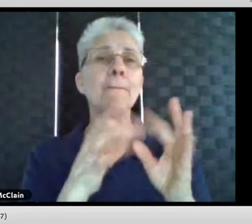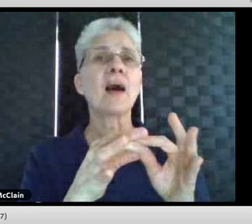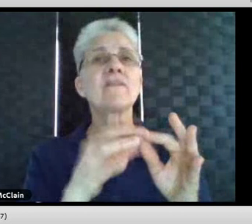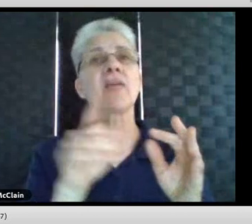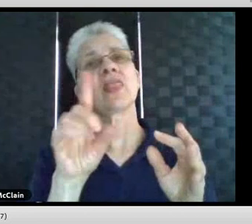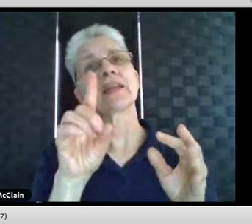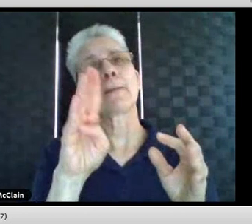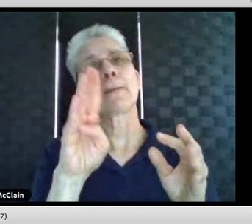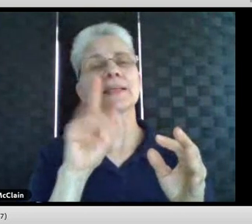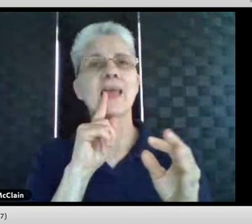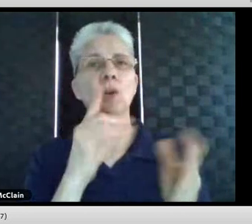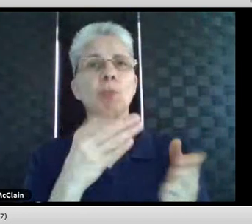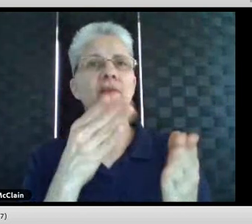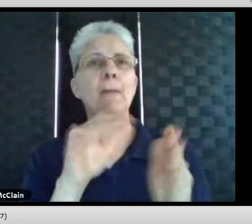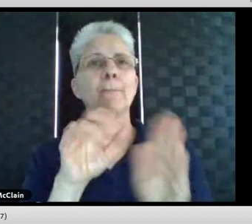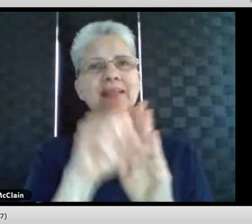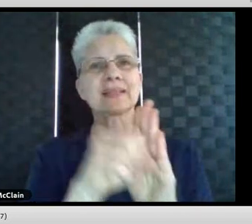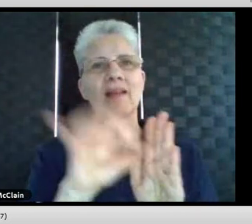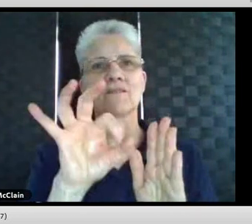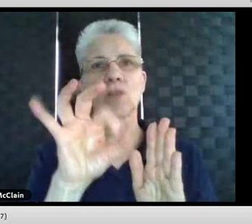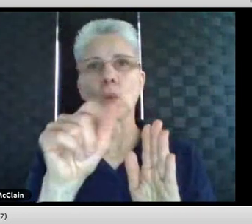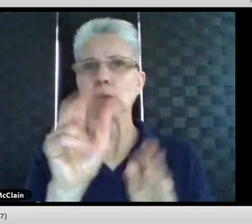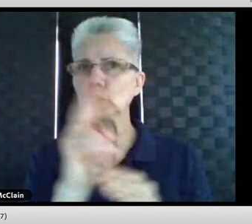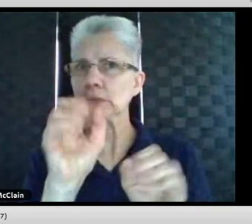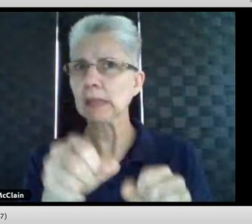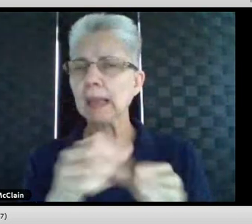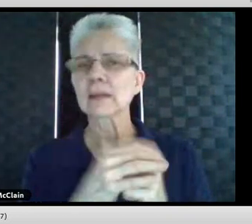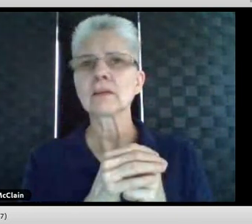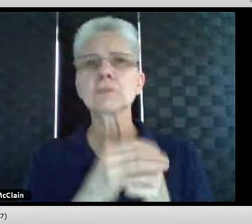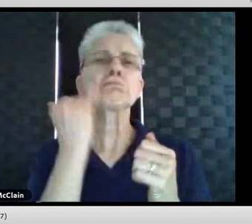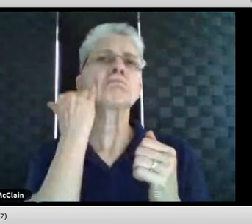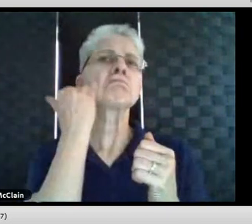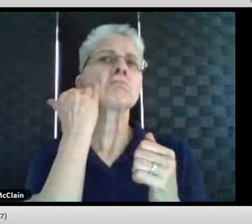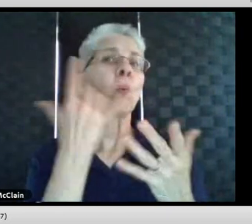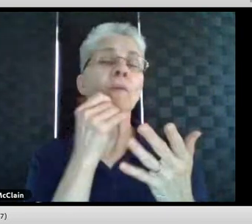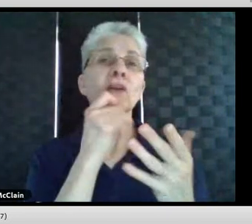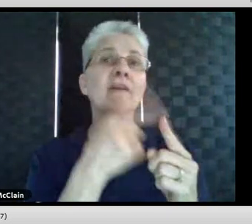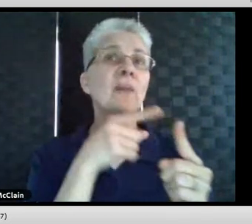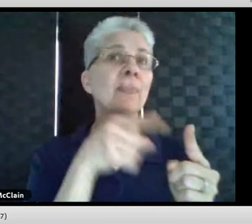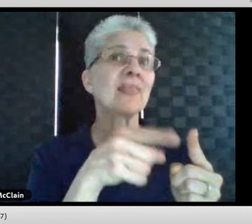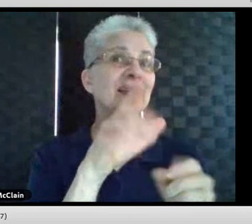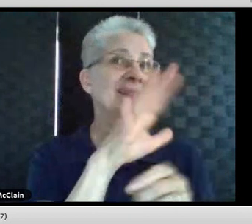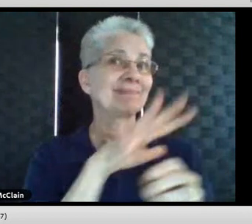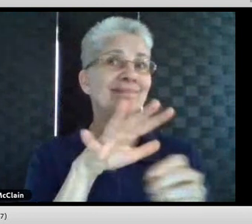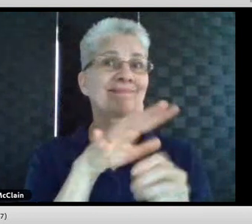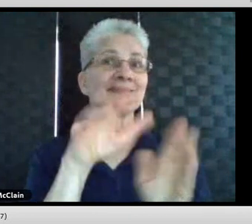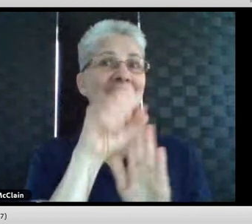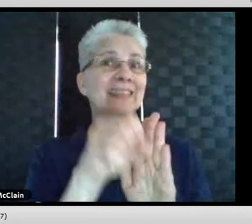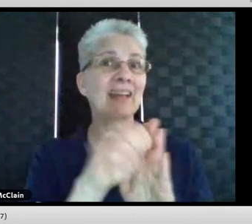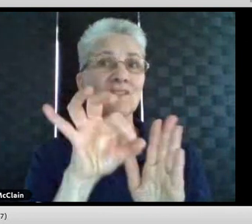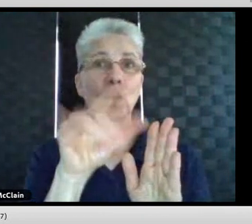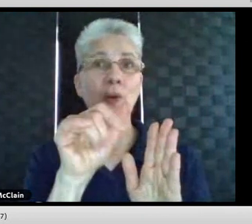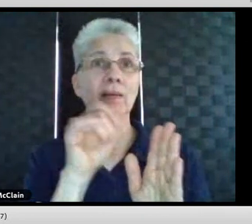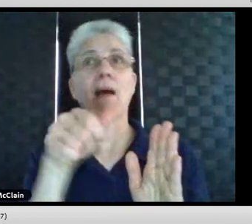that are provided by the state of Florida? Well, what if they're not from there? Again, so these are things that you need to be aware of and assess